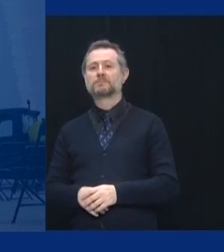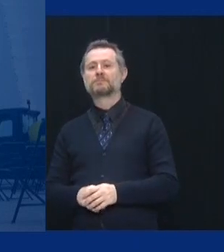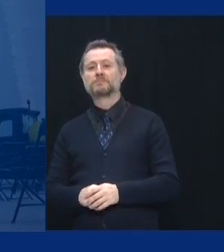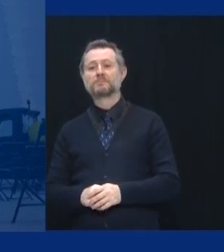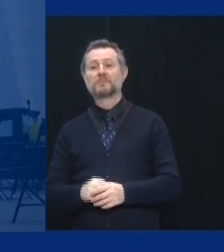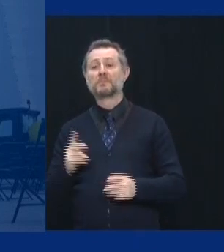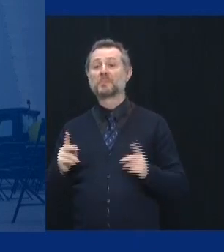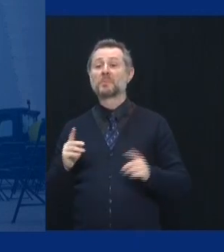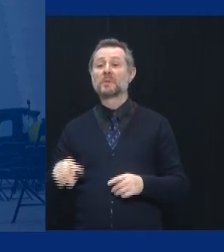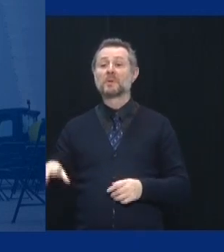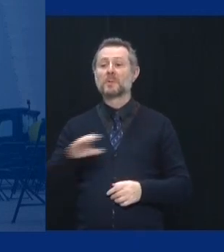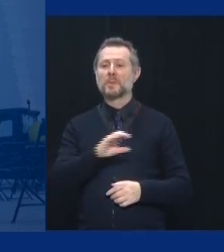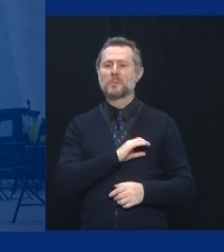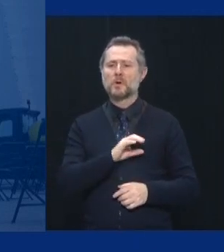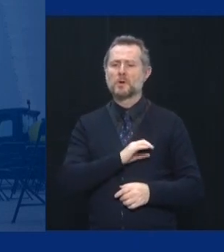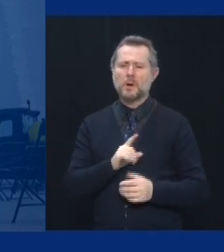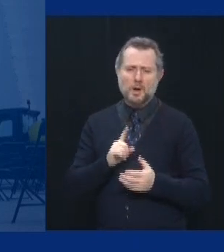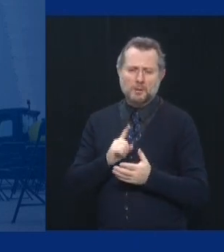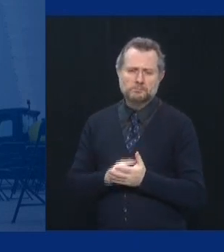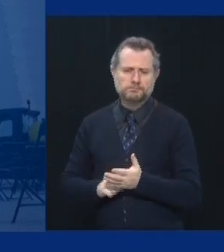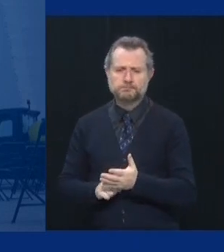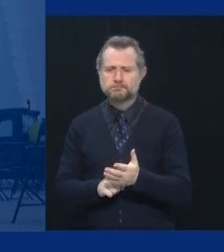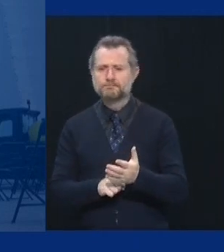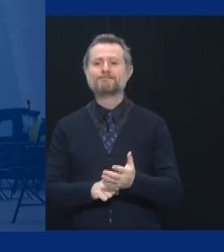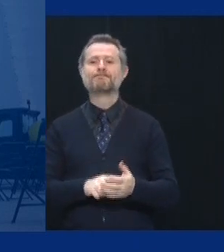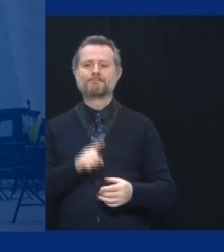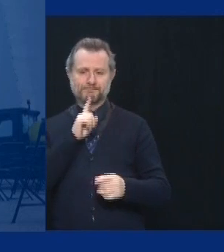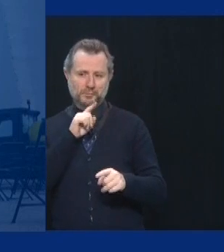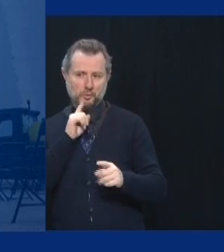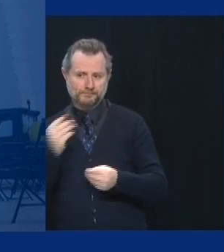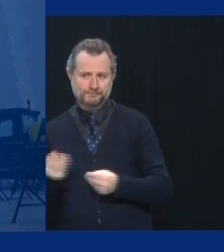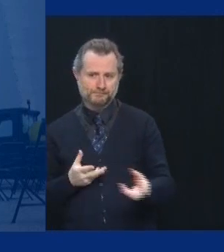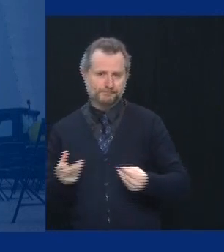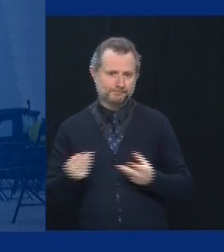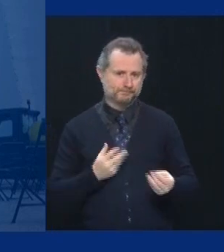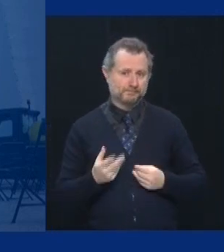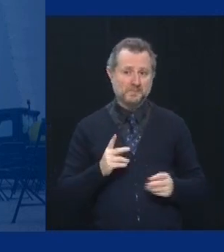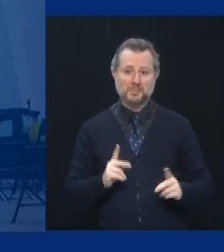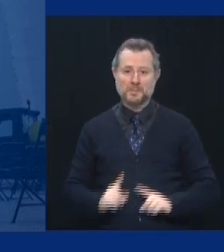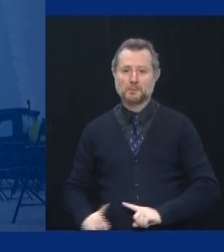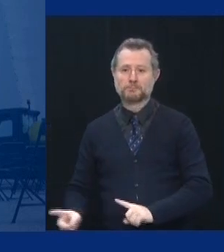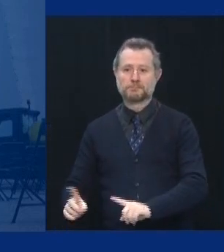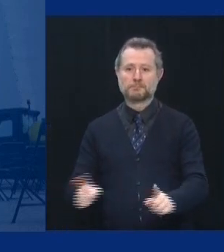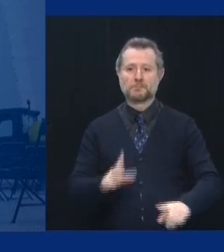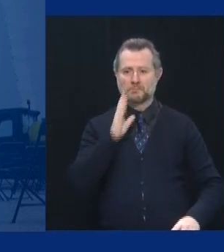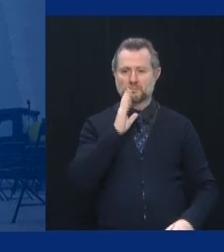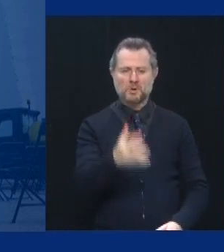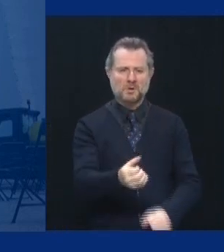I WAS PLANNING TO GO TO THE INAUGURATION. I'M NOTñ&r GOING TO GO TO THE INAUGURATION.